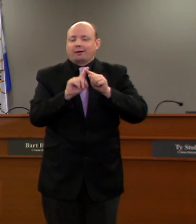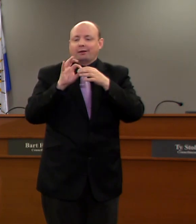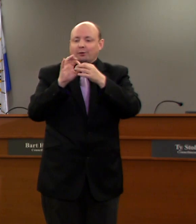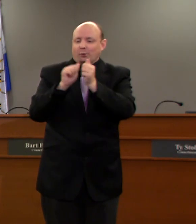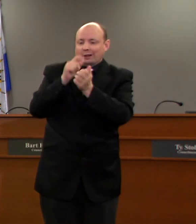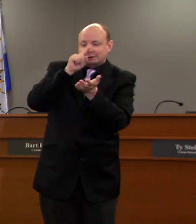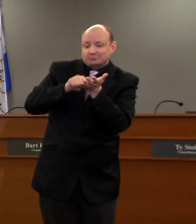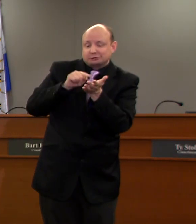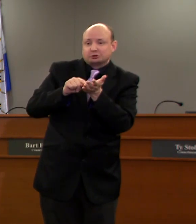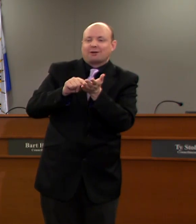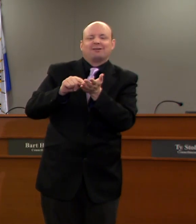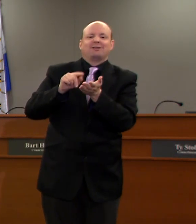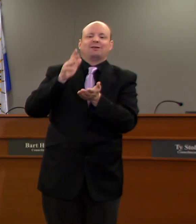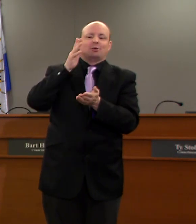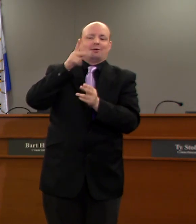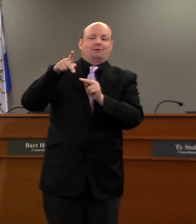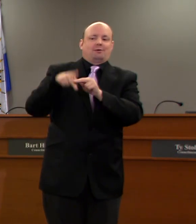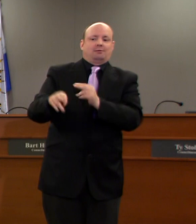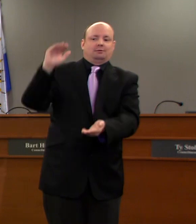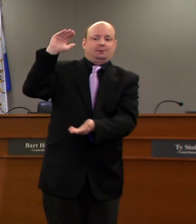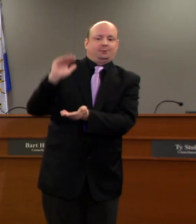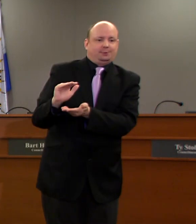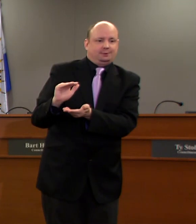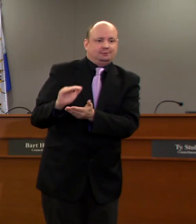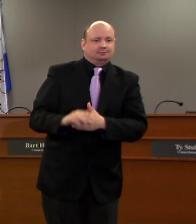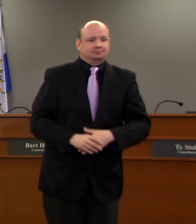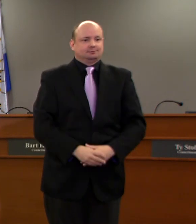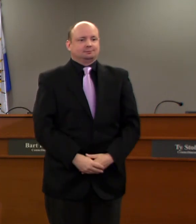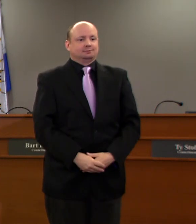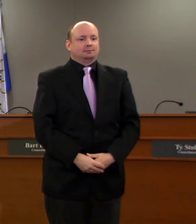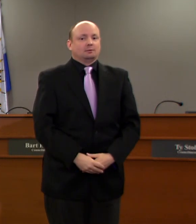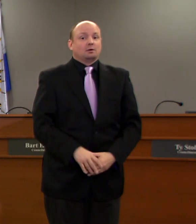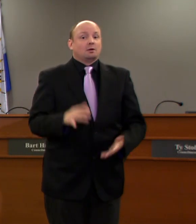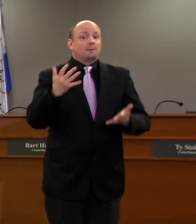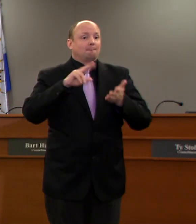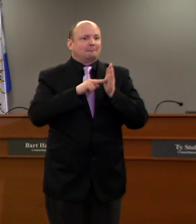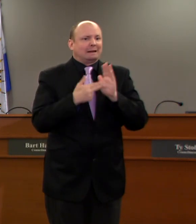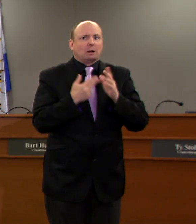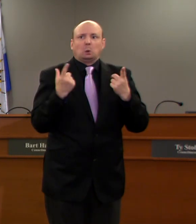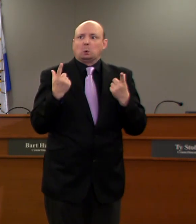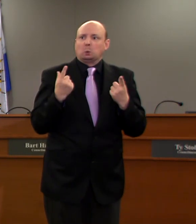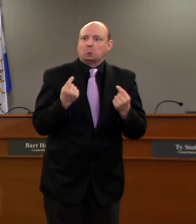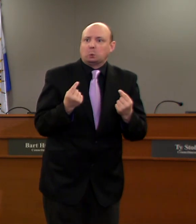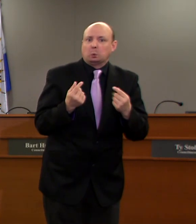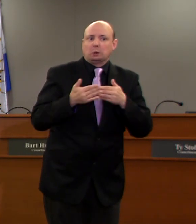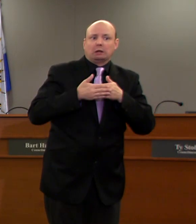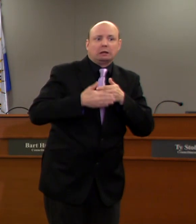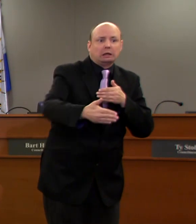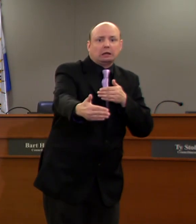And what this means, is that most of the commercial and residential construction